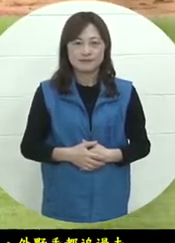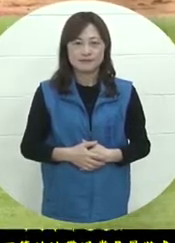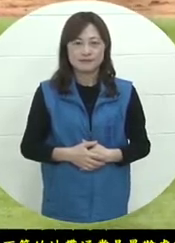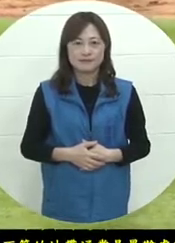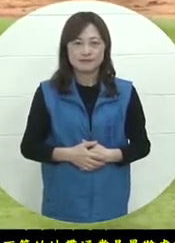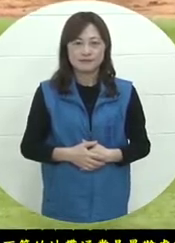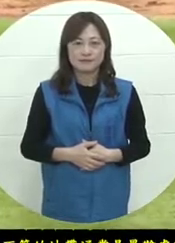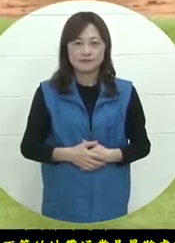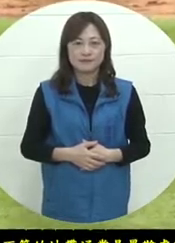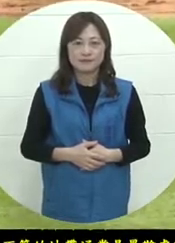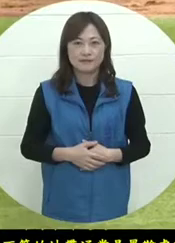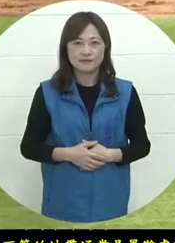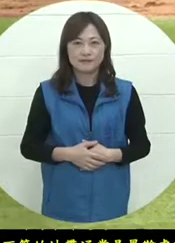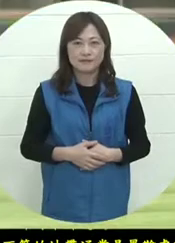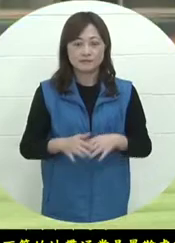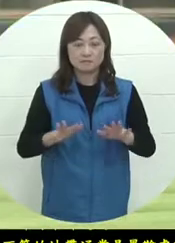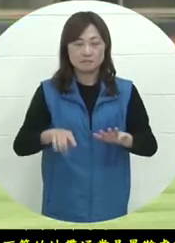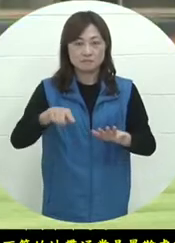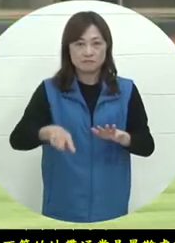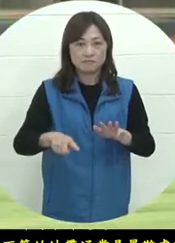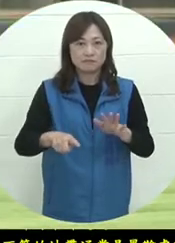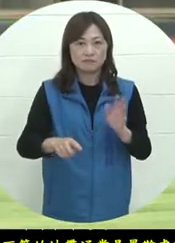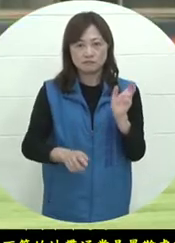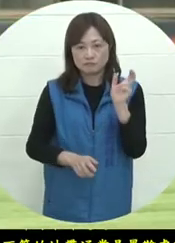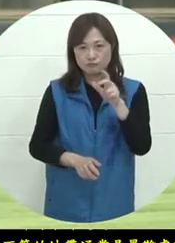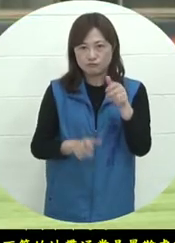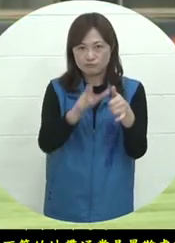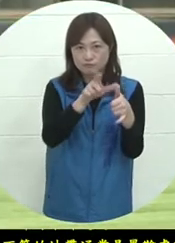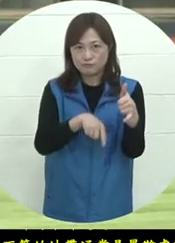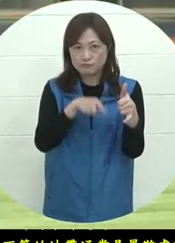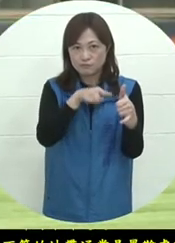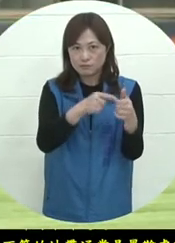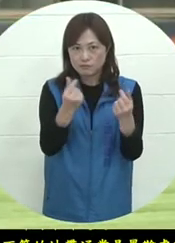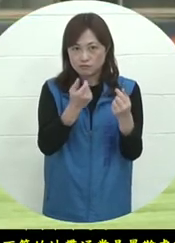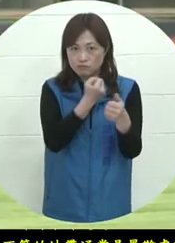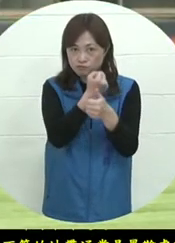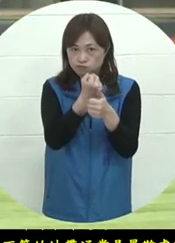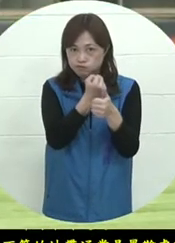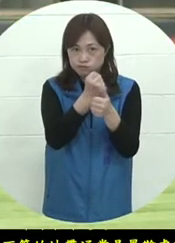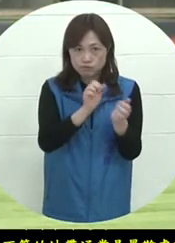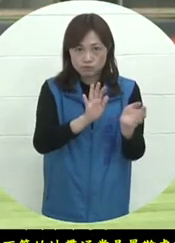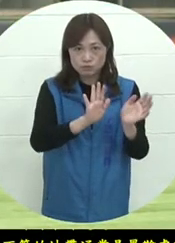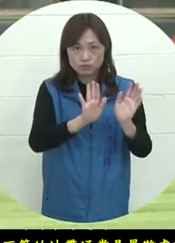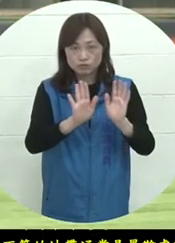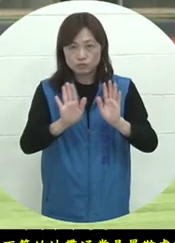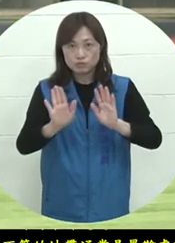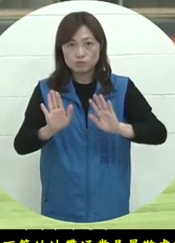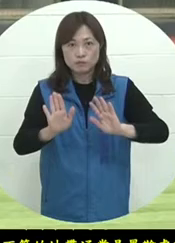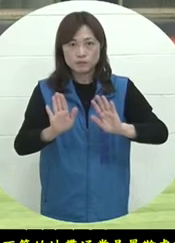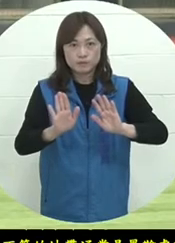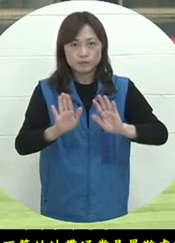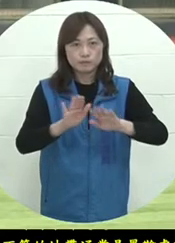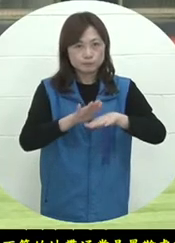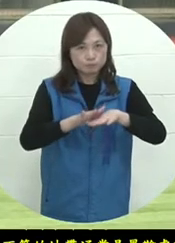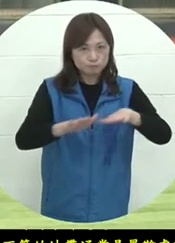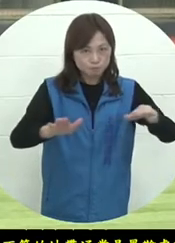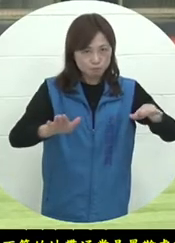the ball I pitched on the field in this round. It seemed that the entire ball control situation had found a stable feeling again.